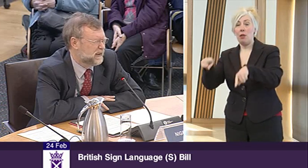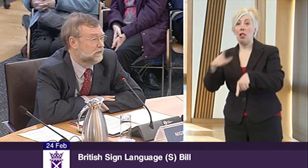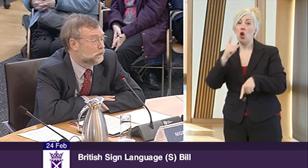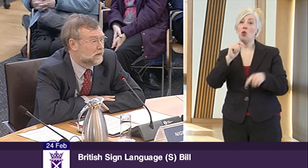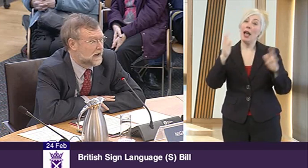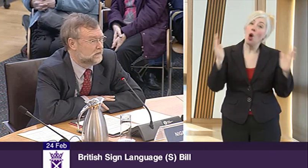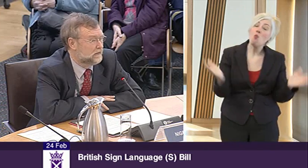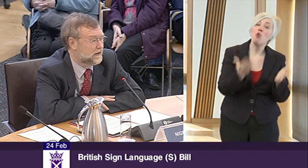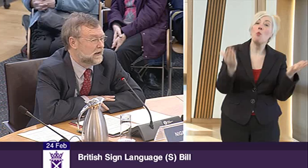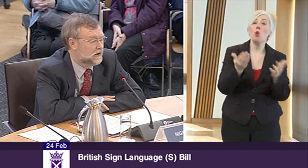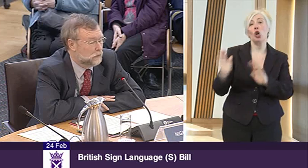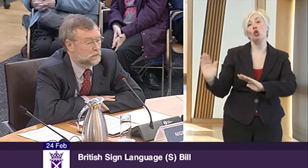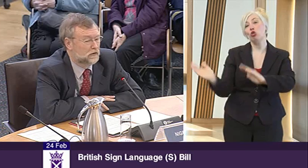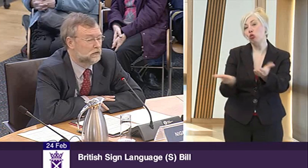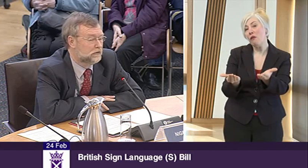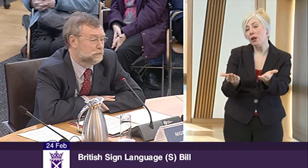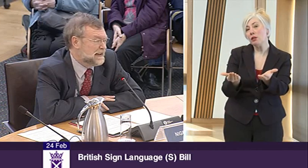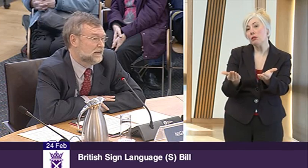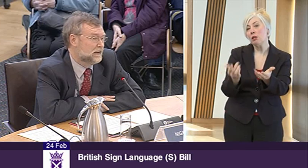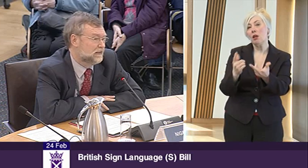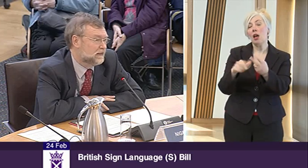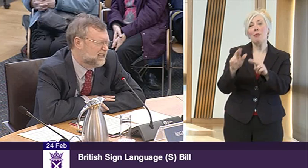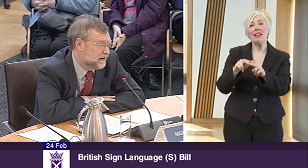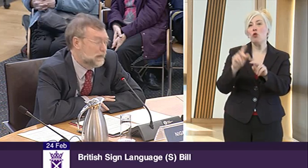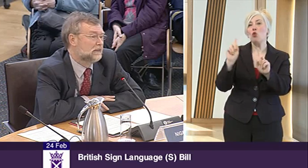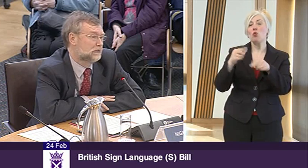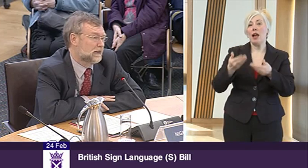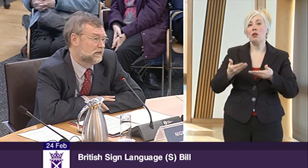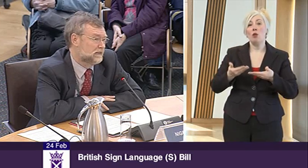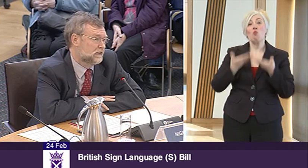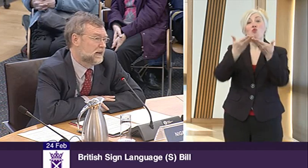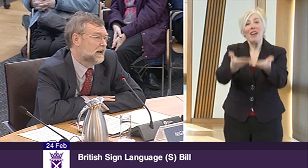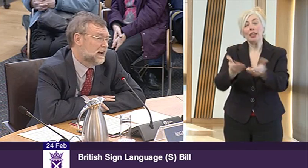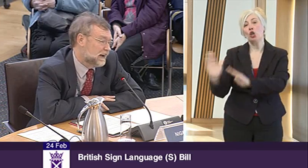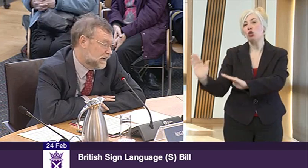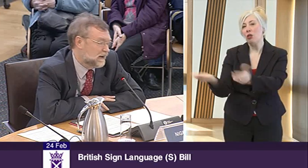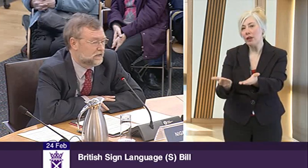We can promote a service, but if we do not have the wherewithal to meet the demand for